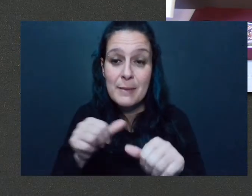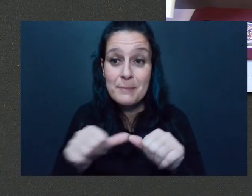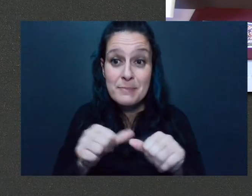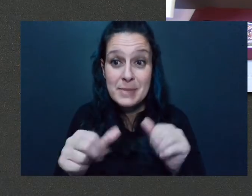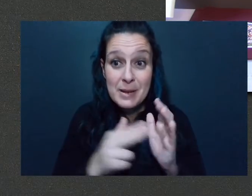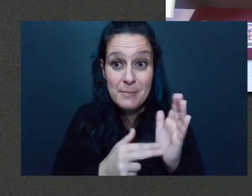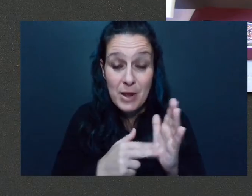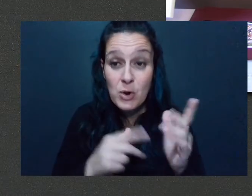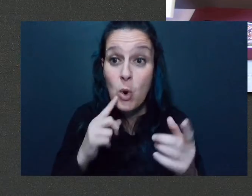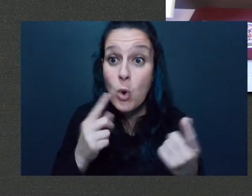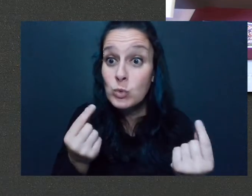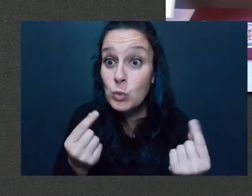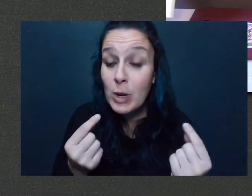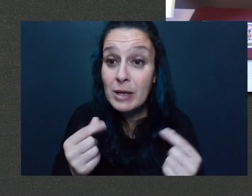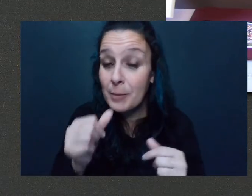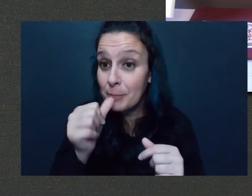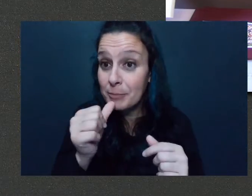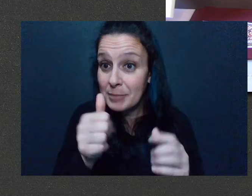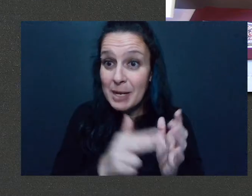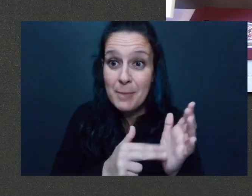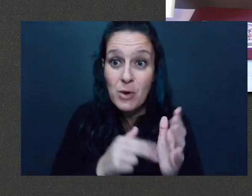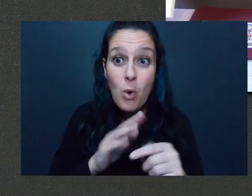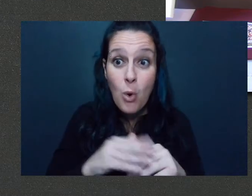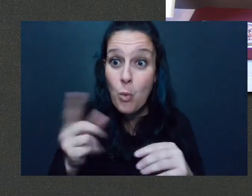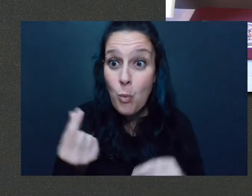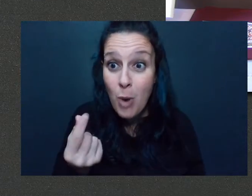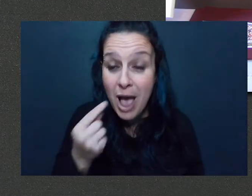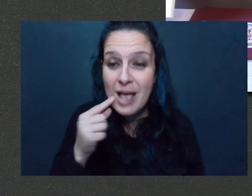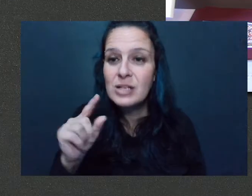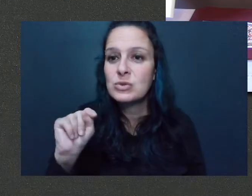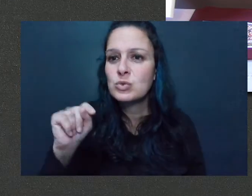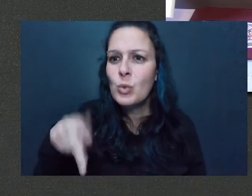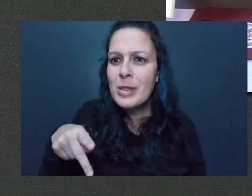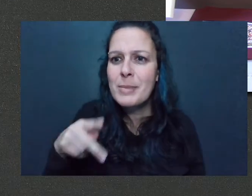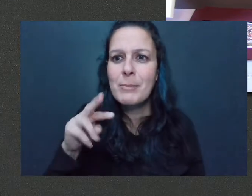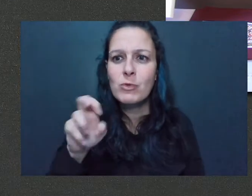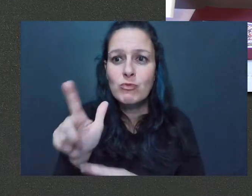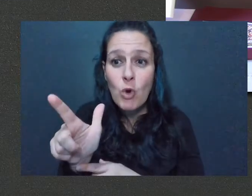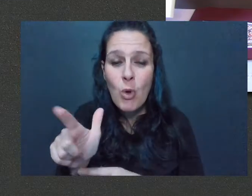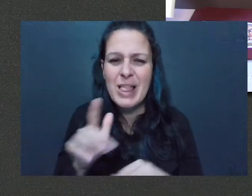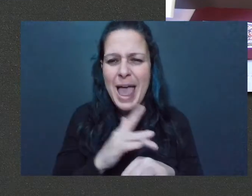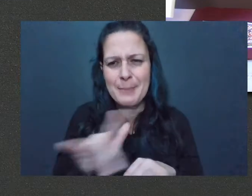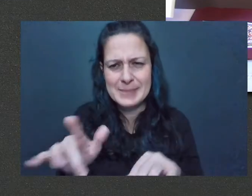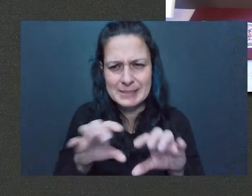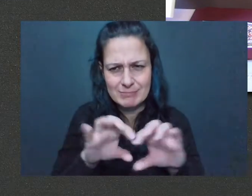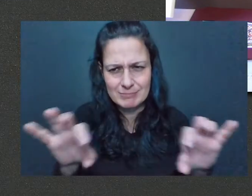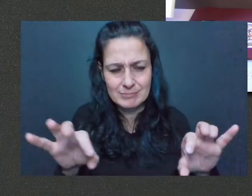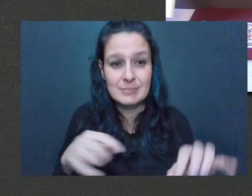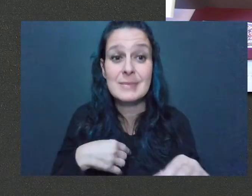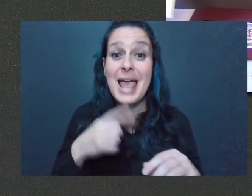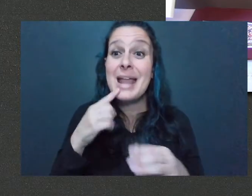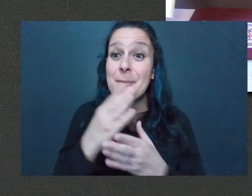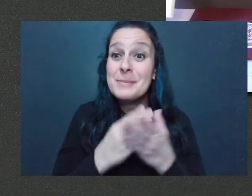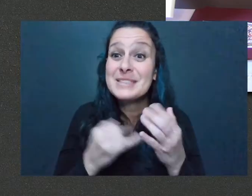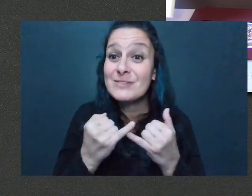onto a toilet paper roll, empty, and a piece of string.